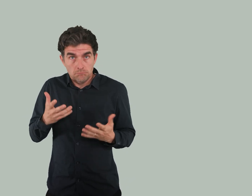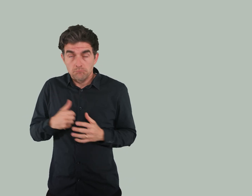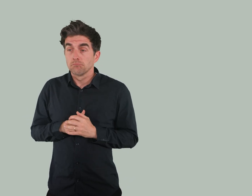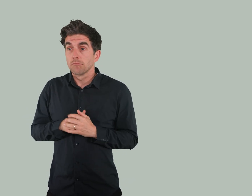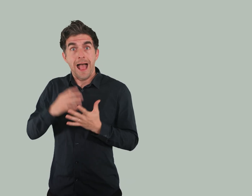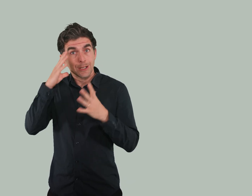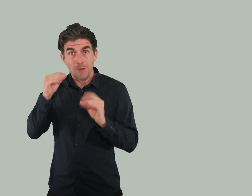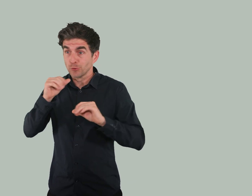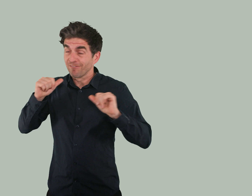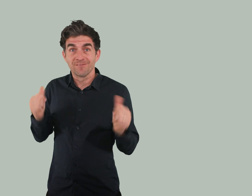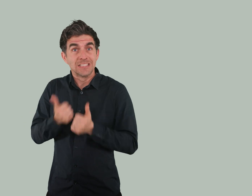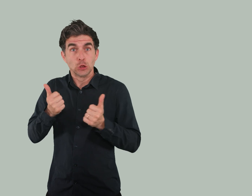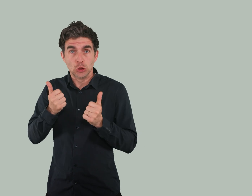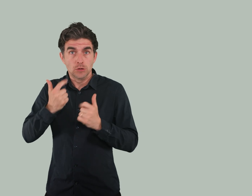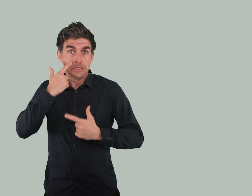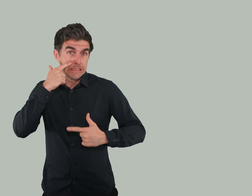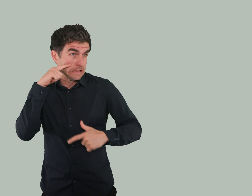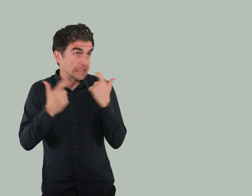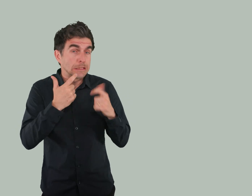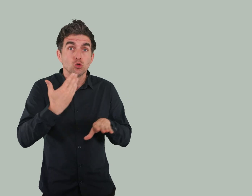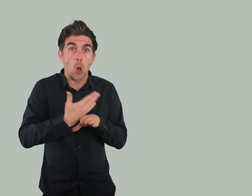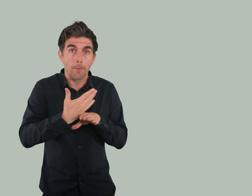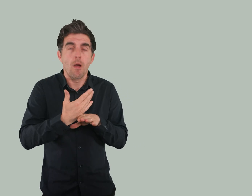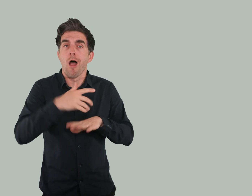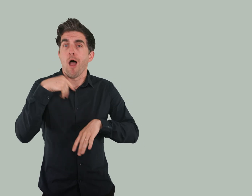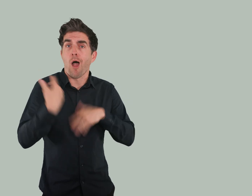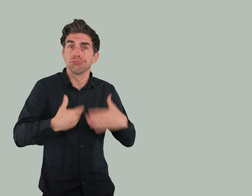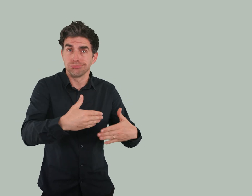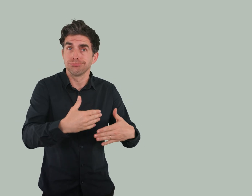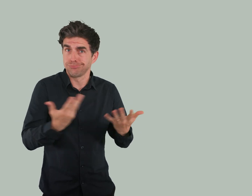They leave education, find work and move on.